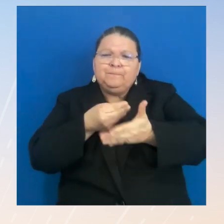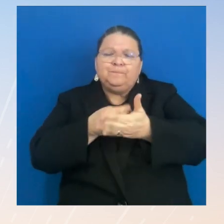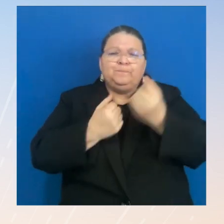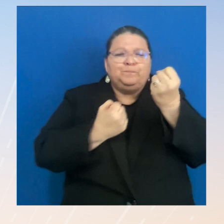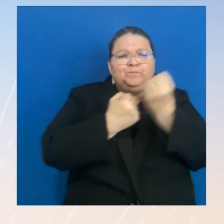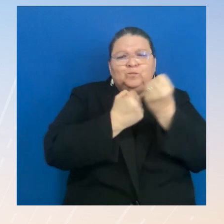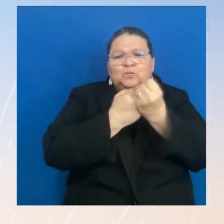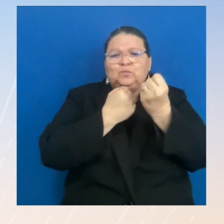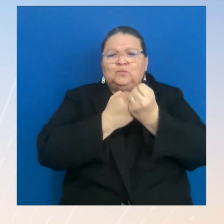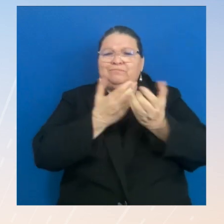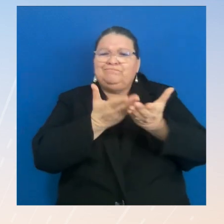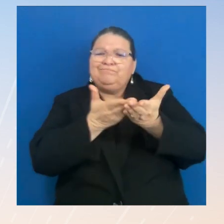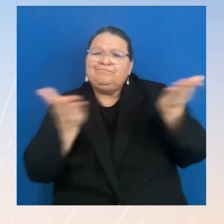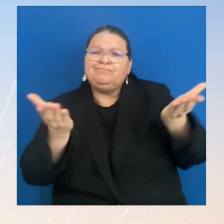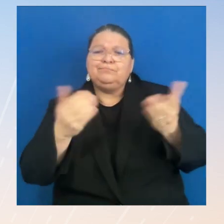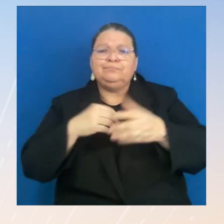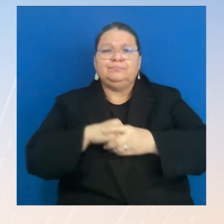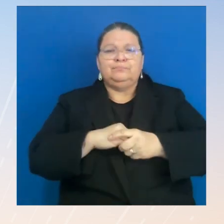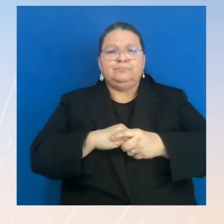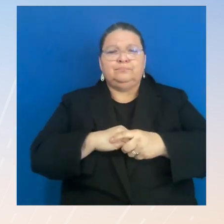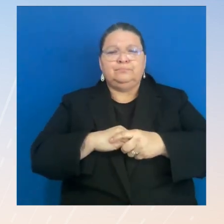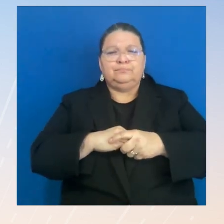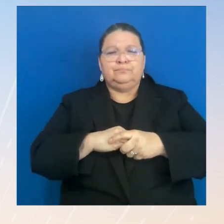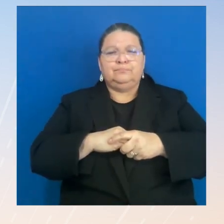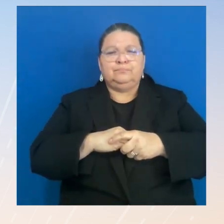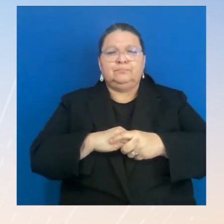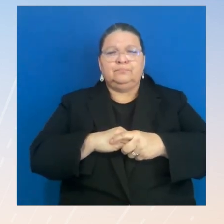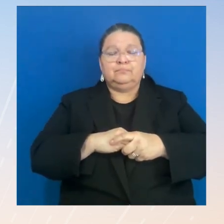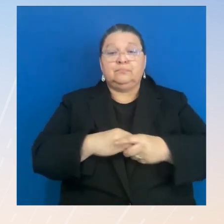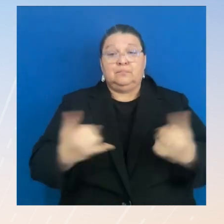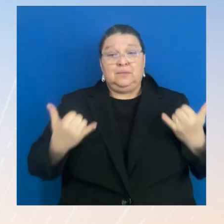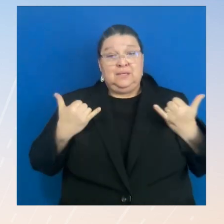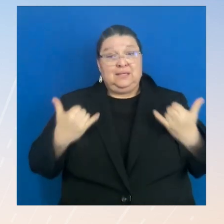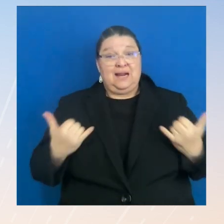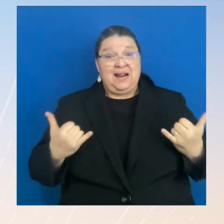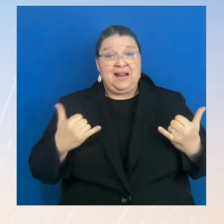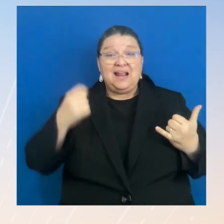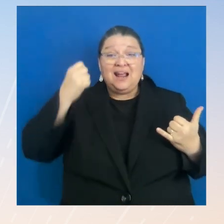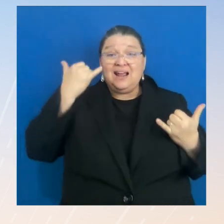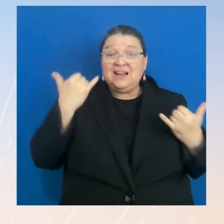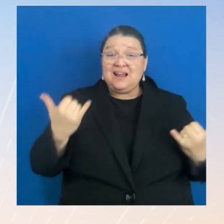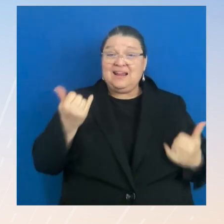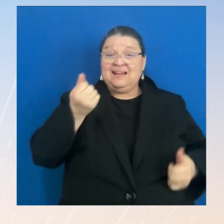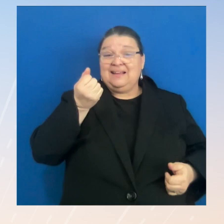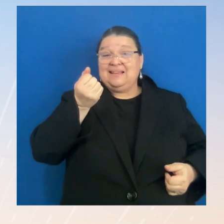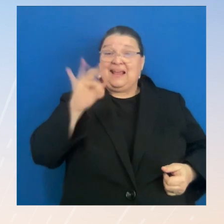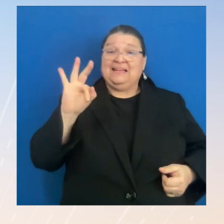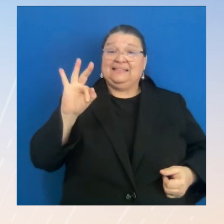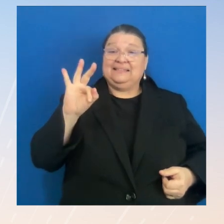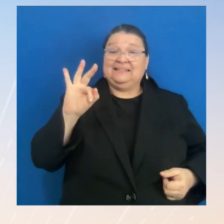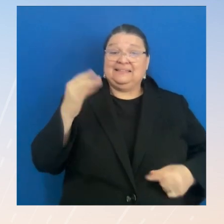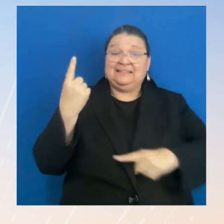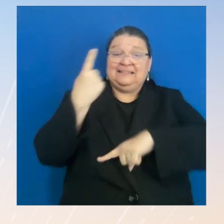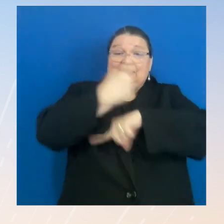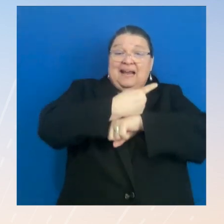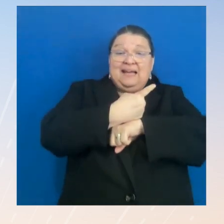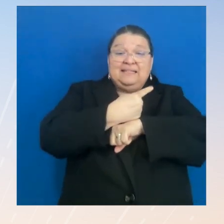So, I would note that -- we're on day 19 here. In addition to their incredible courage and bravery, one of the reasons that they are able to hold back